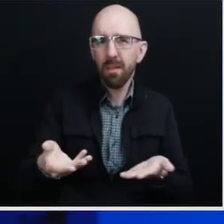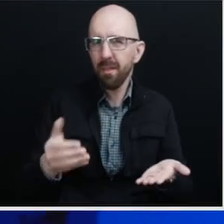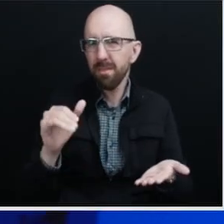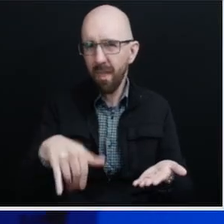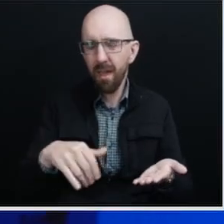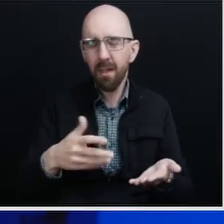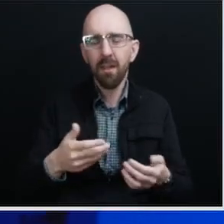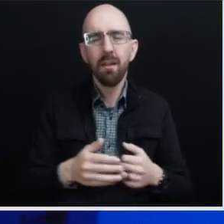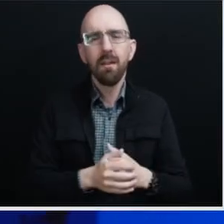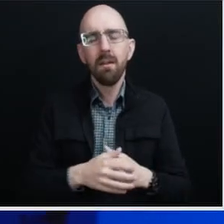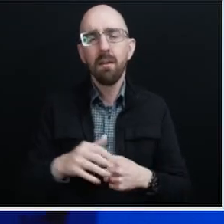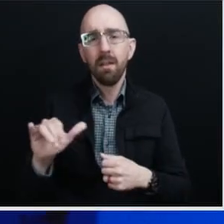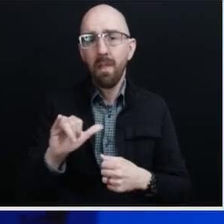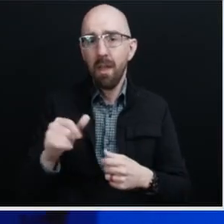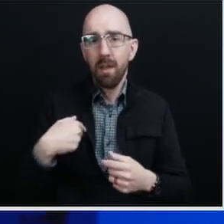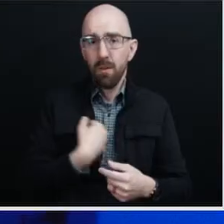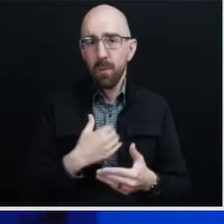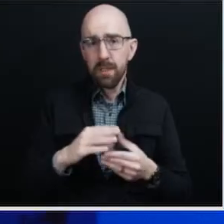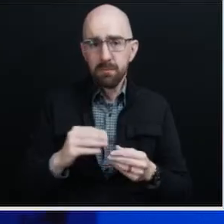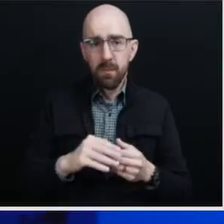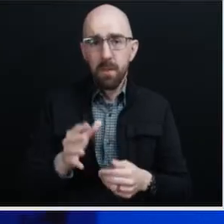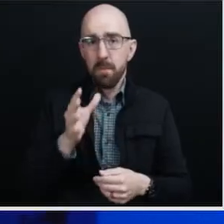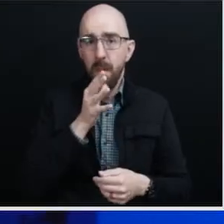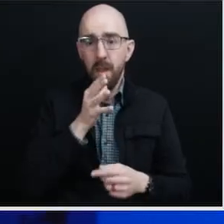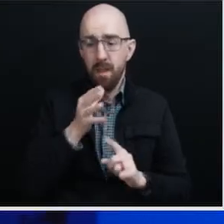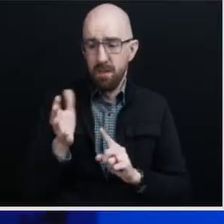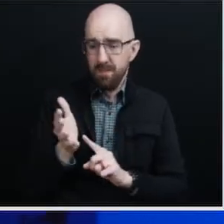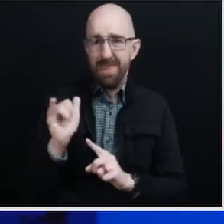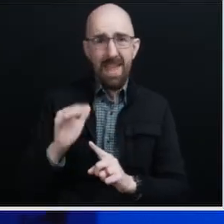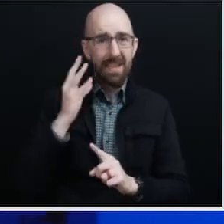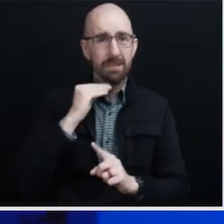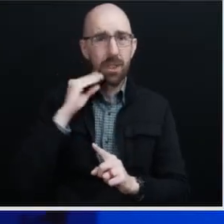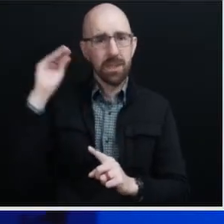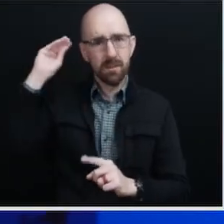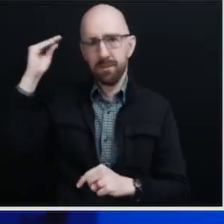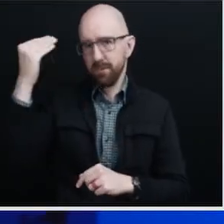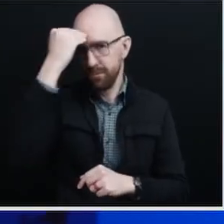like being a mom is always at the forefront of our brain. So, as Courtney was diagnosed, you know,